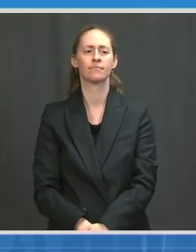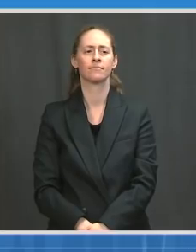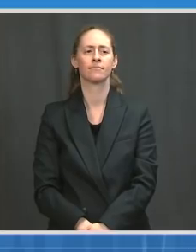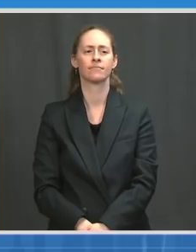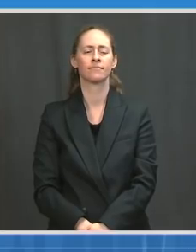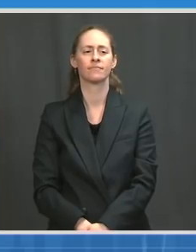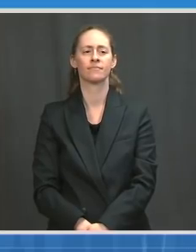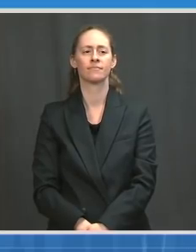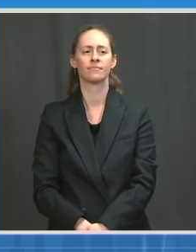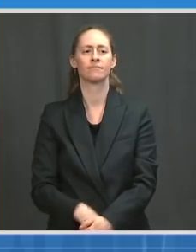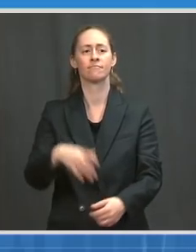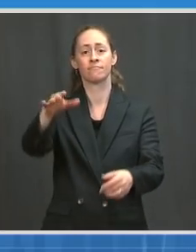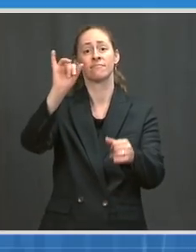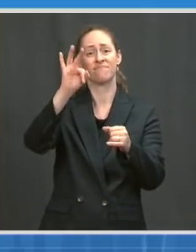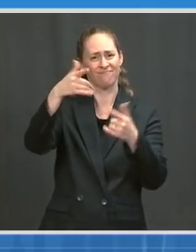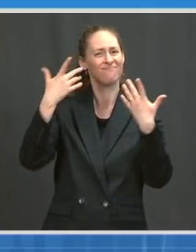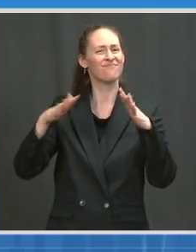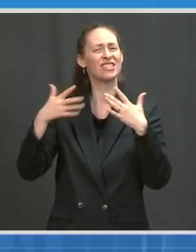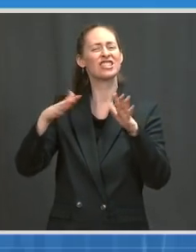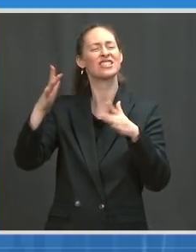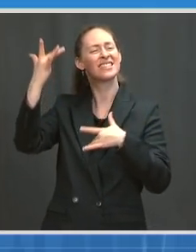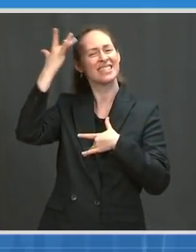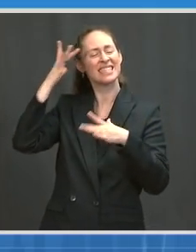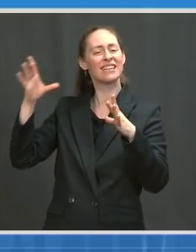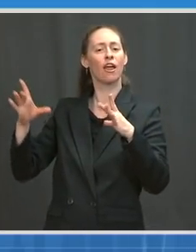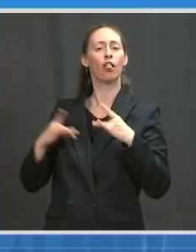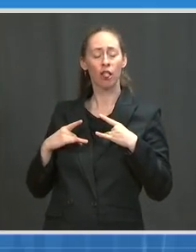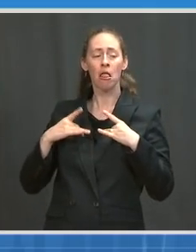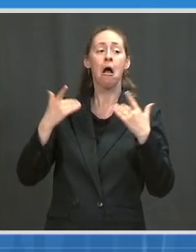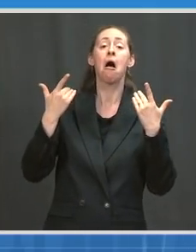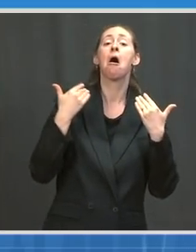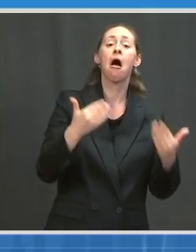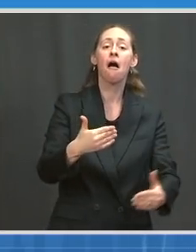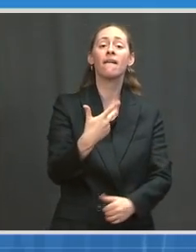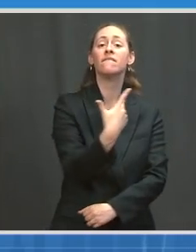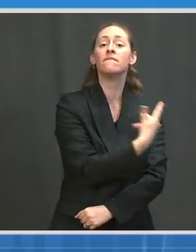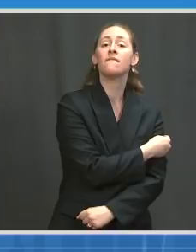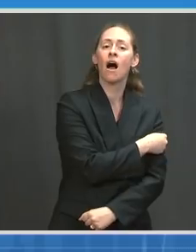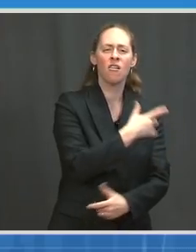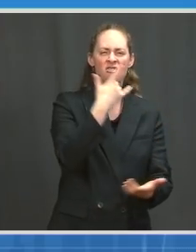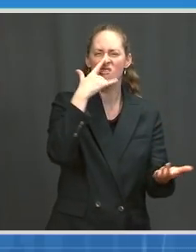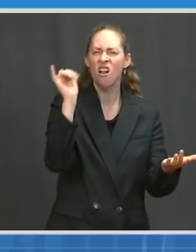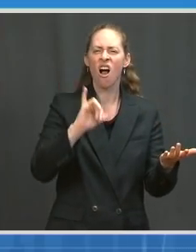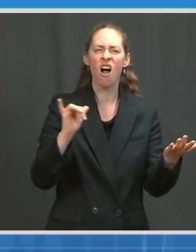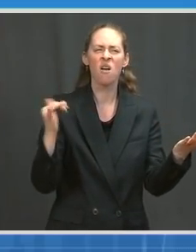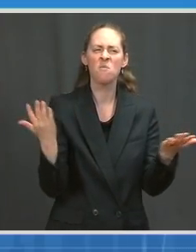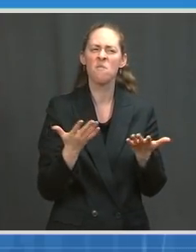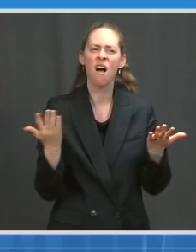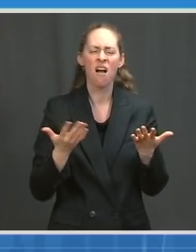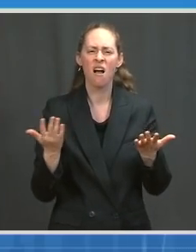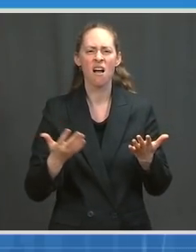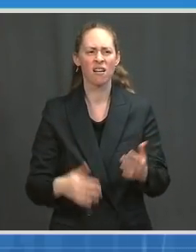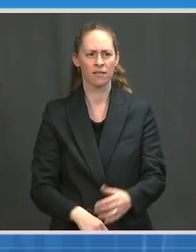And in this study -- again, from about a week or so ago -- after one dose of the Pfizer mRNA,